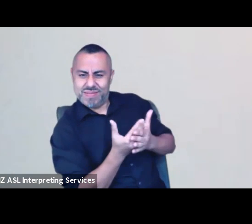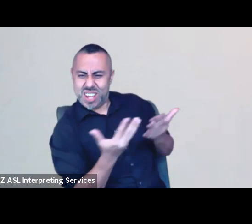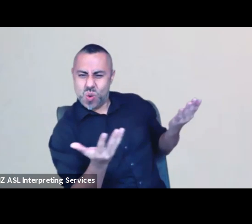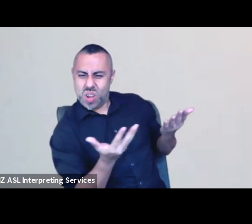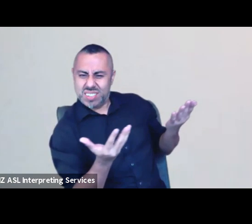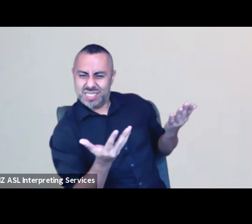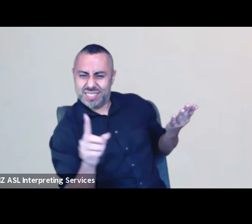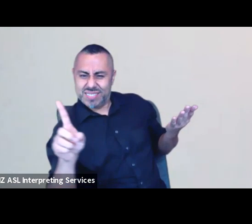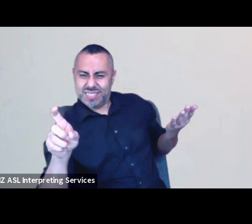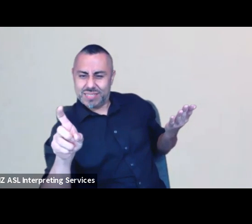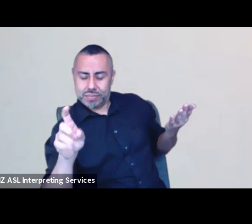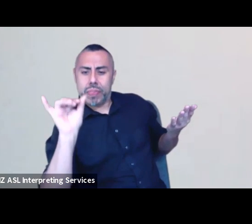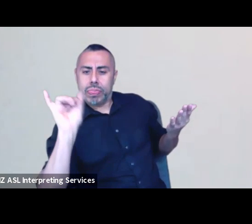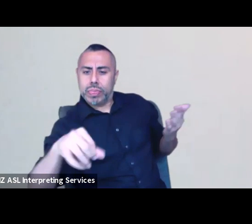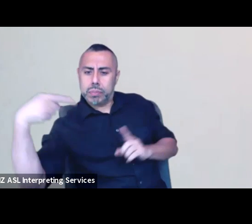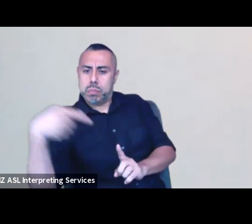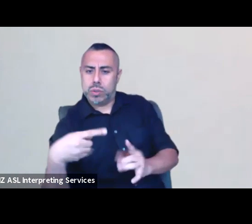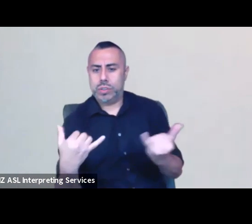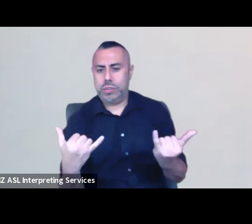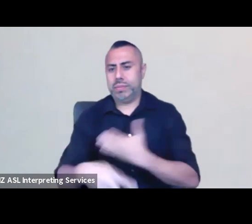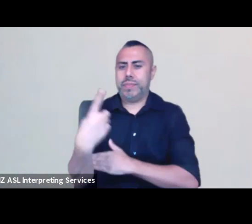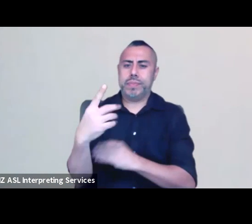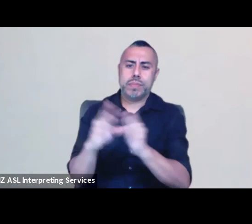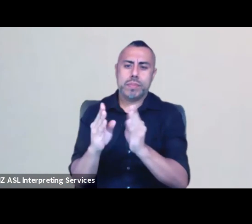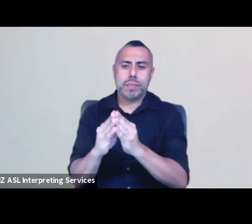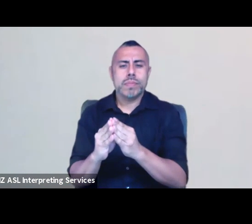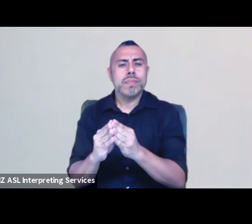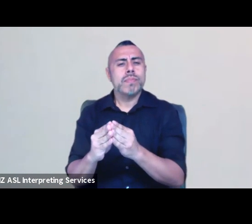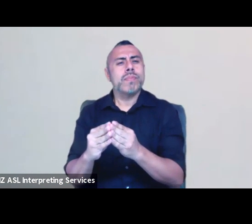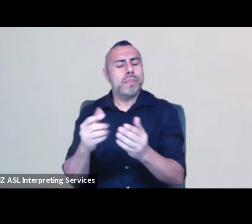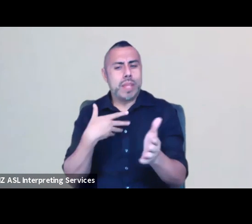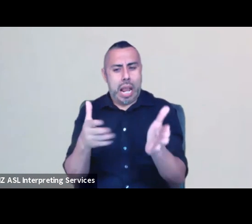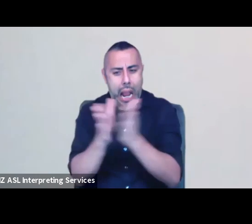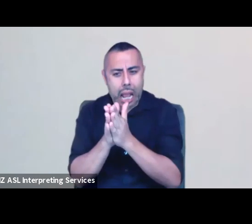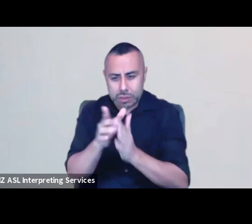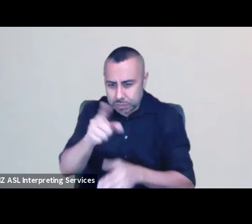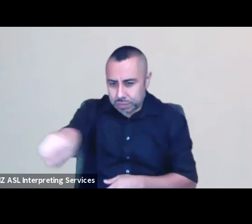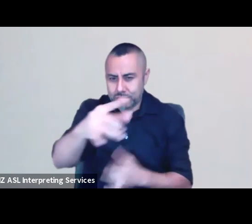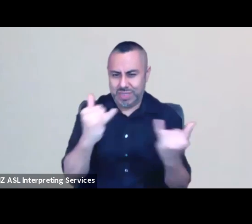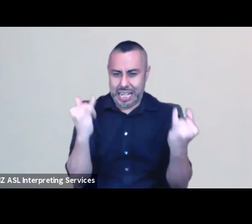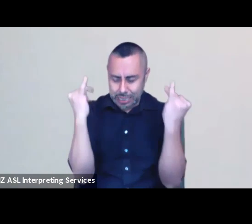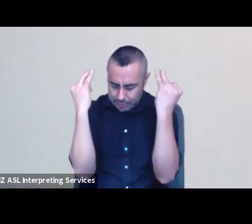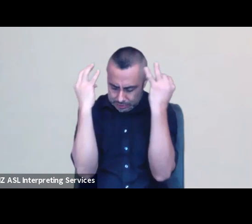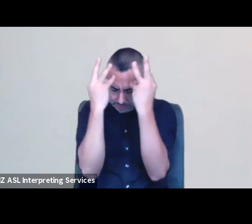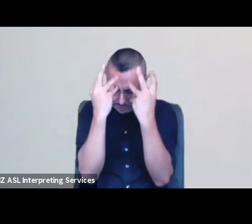to take a moment to set intentions into all this information we're about to receive